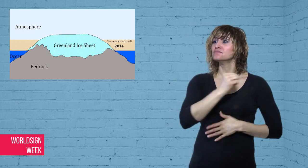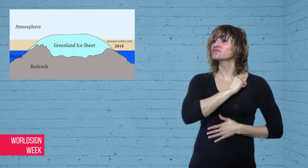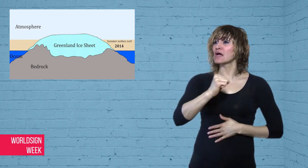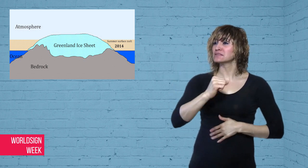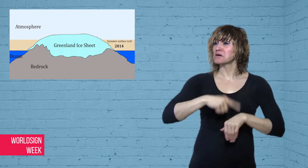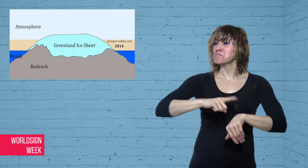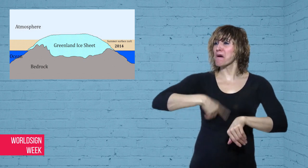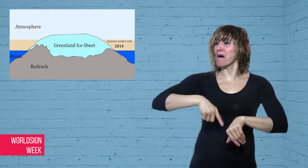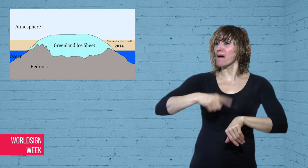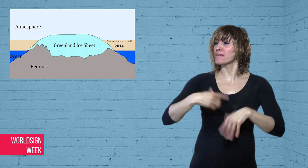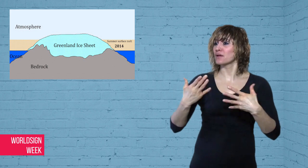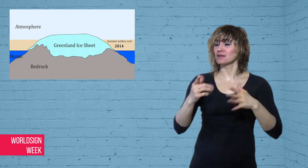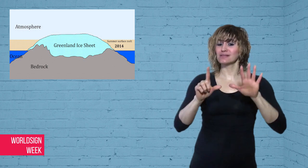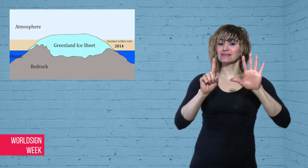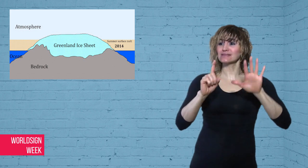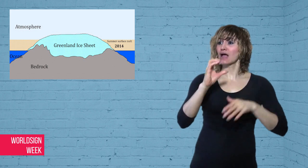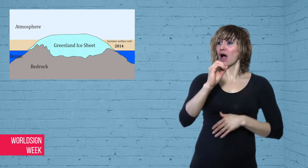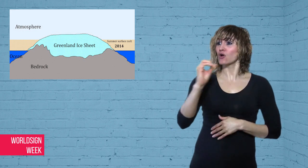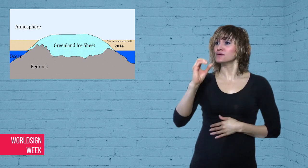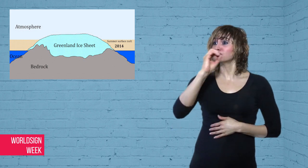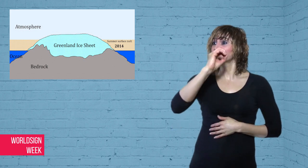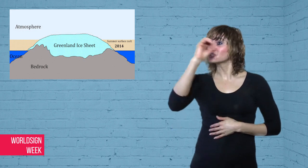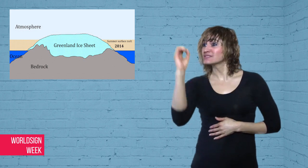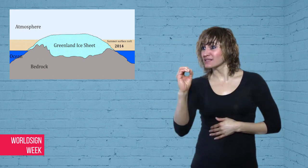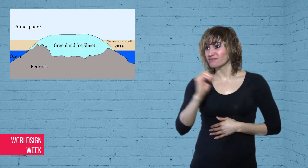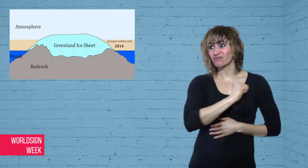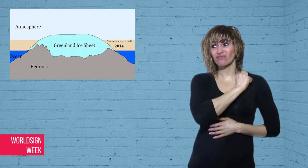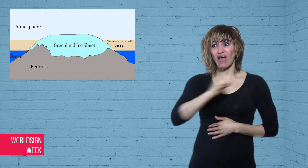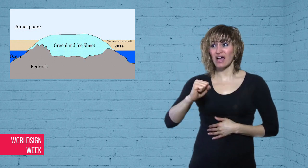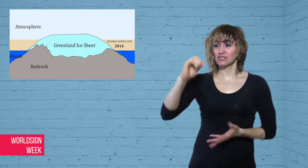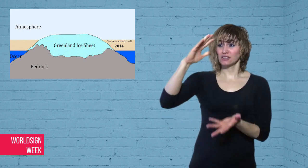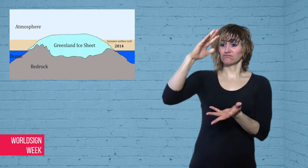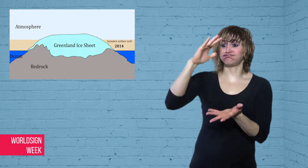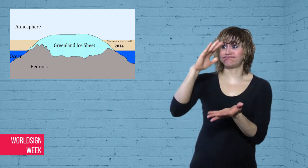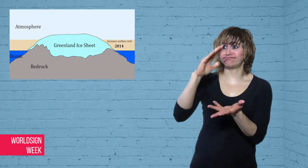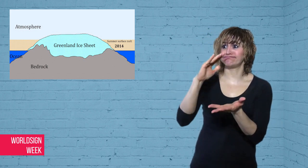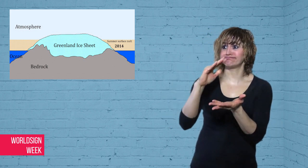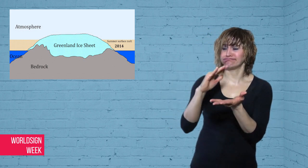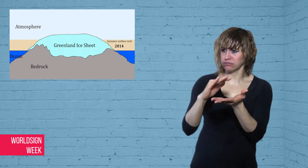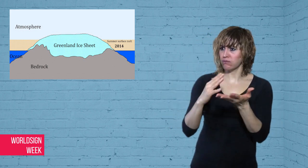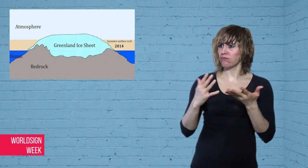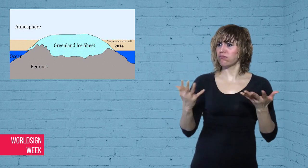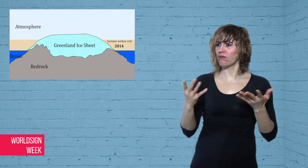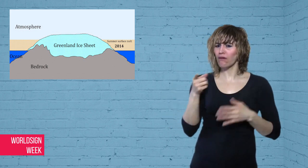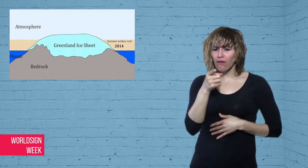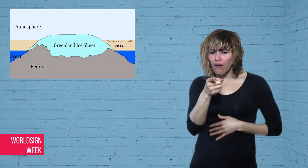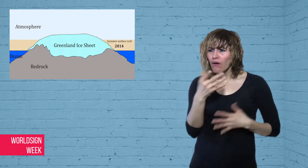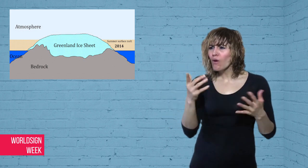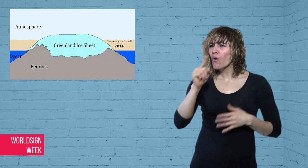than predicted.